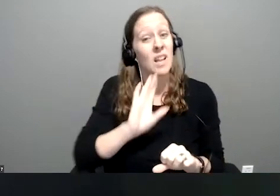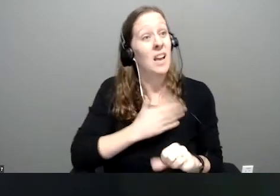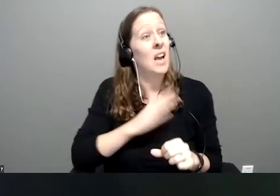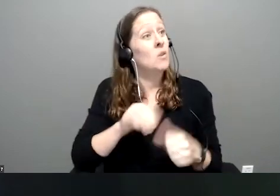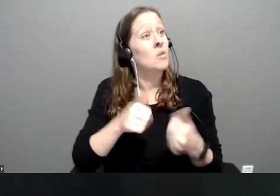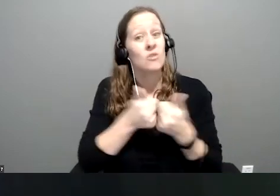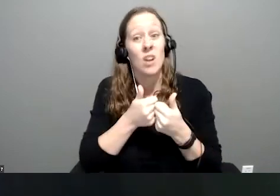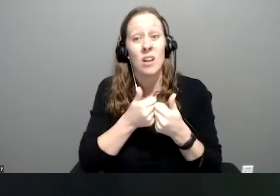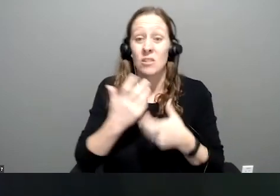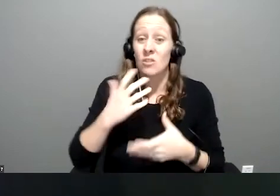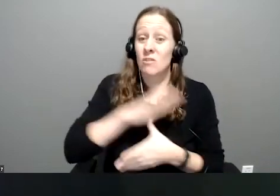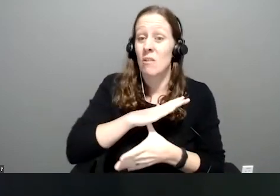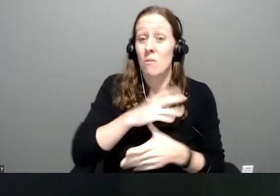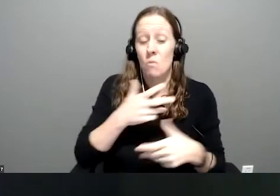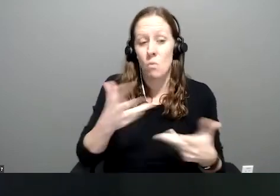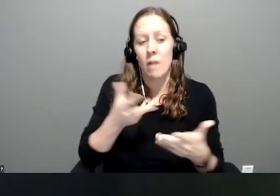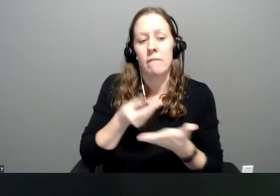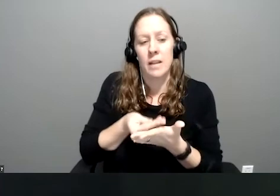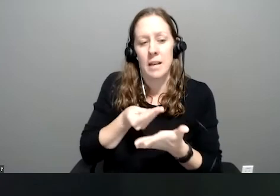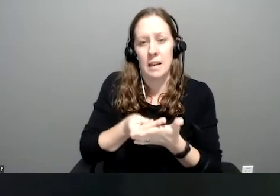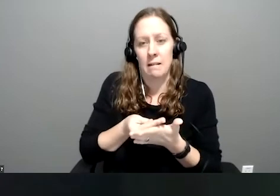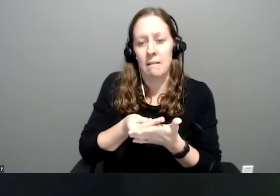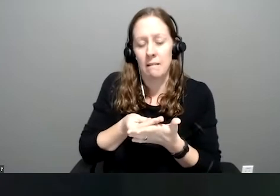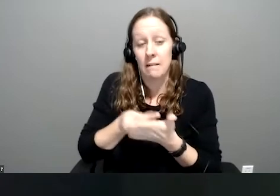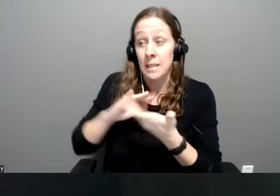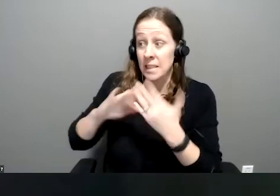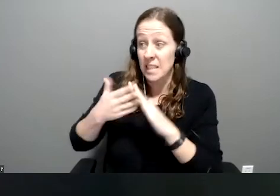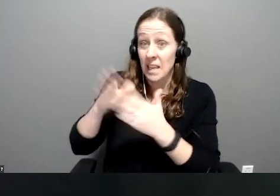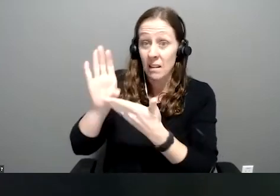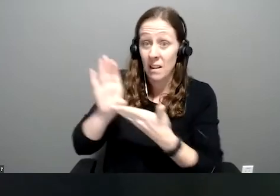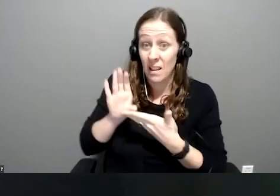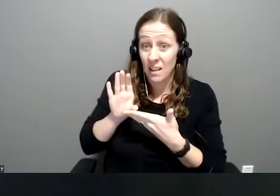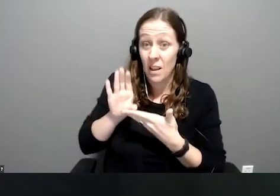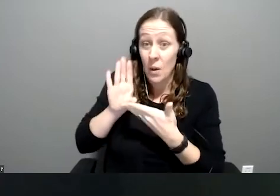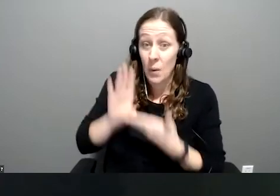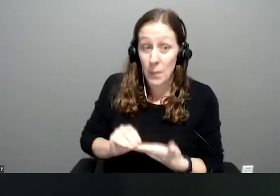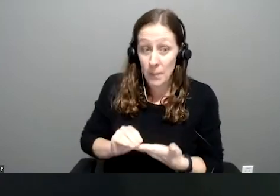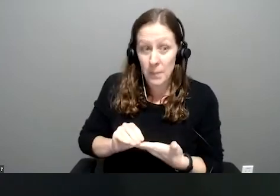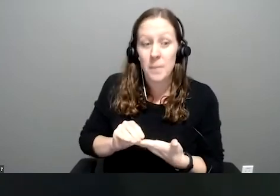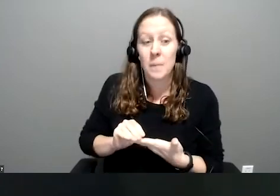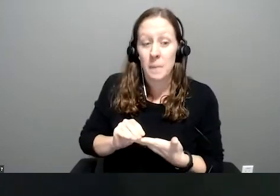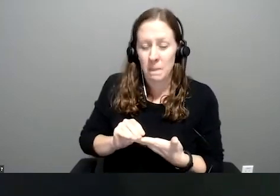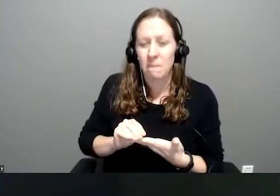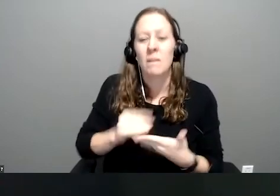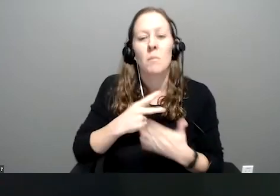As our city funding came to an end, there is a pause for the program as we await further funding.